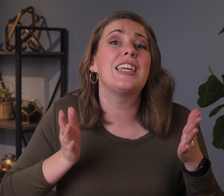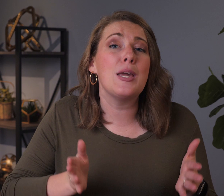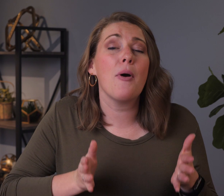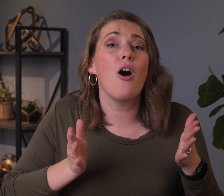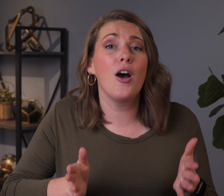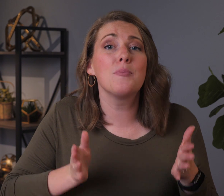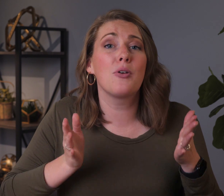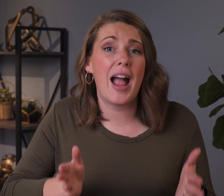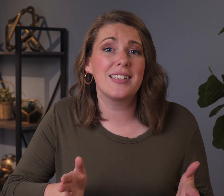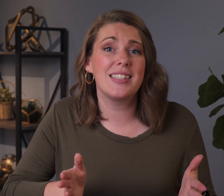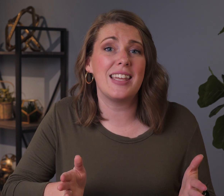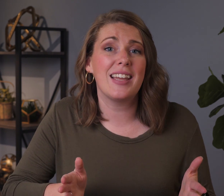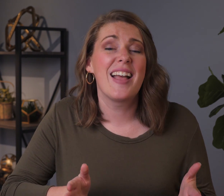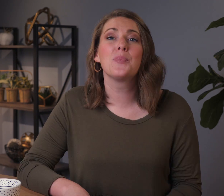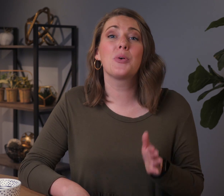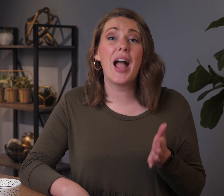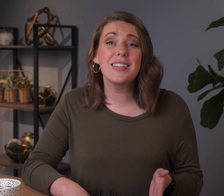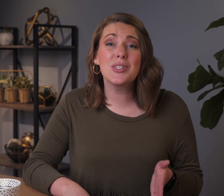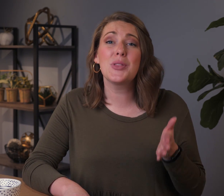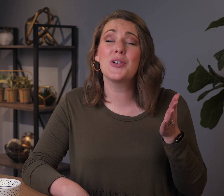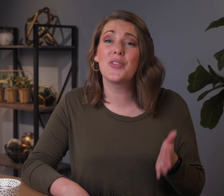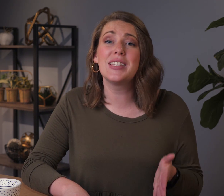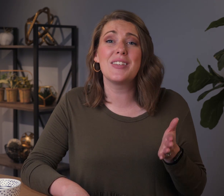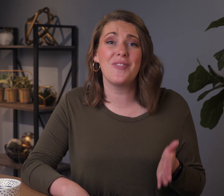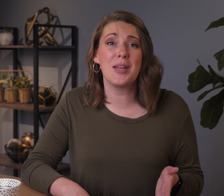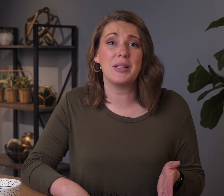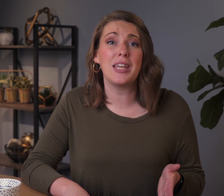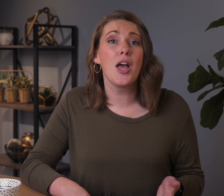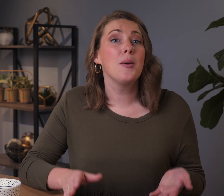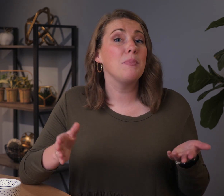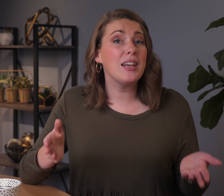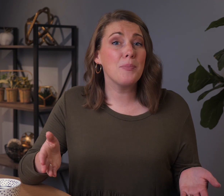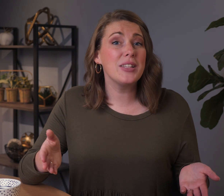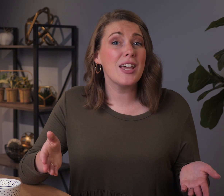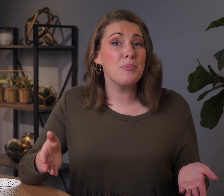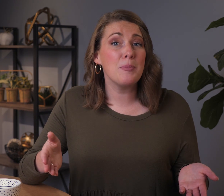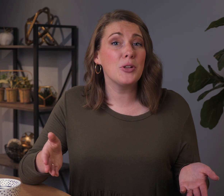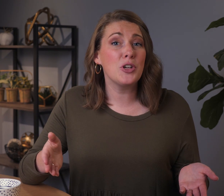Keep on practicing practice with your friends and family. Meet up with deaf people in your